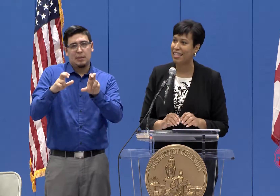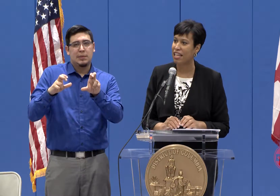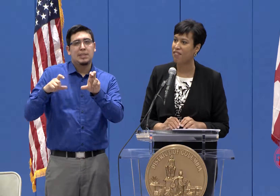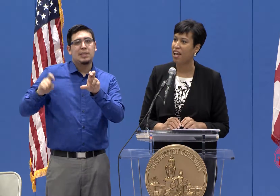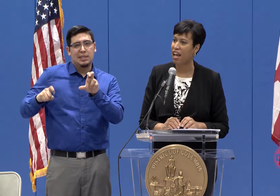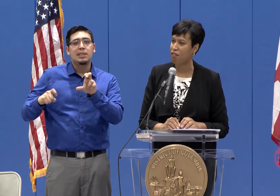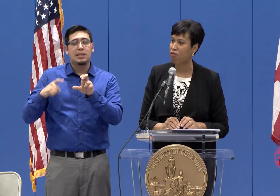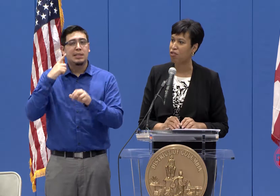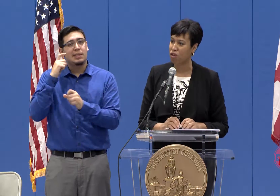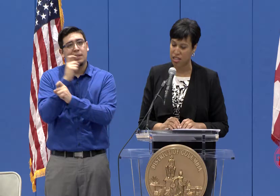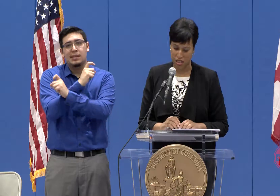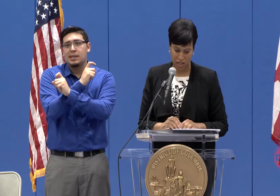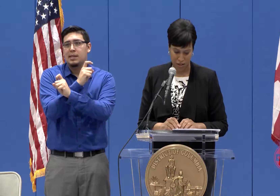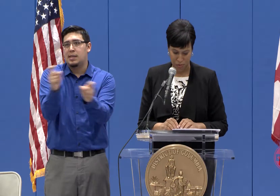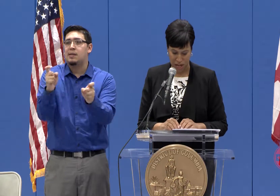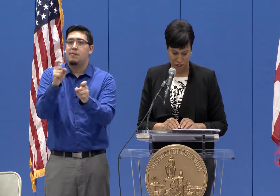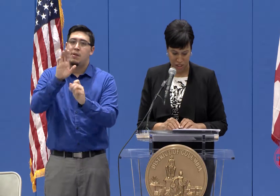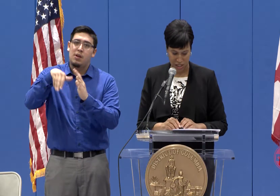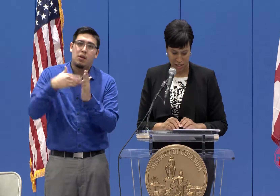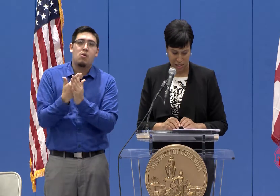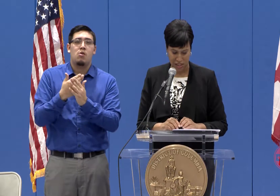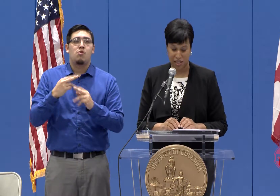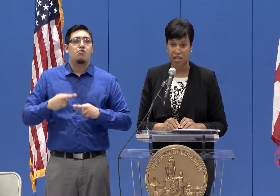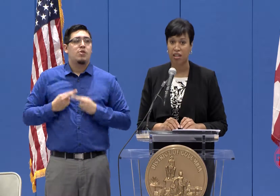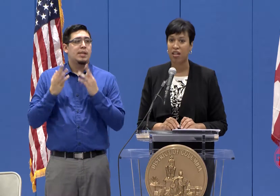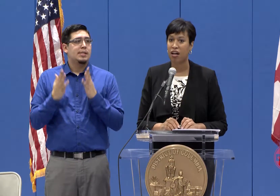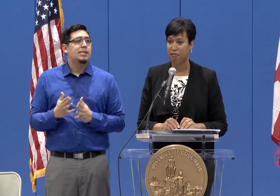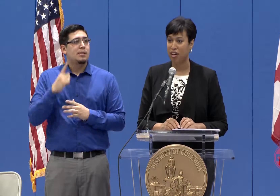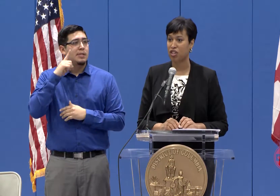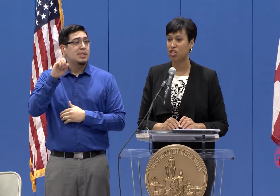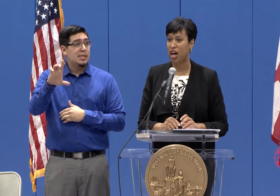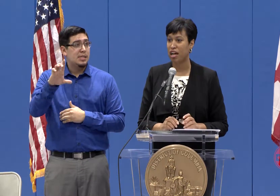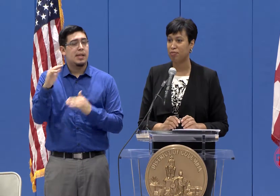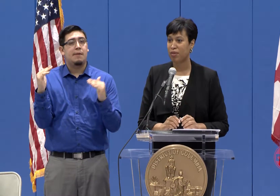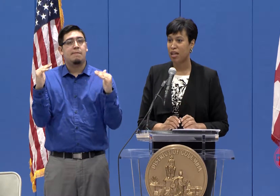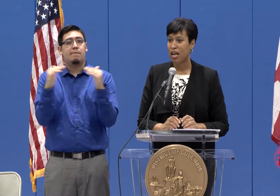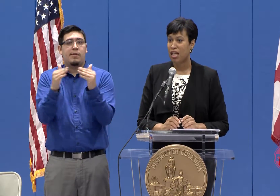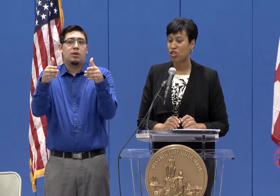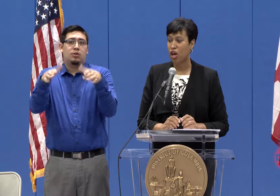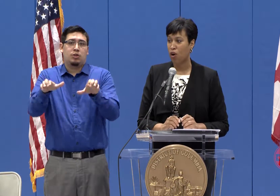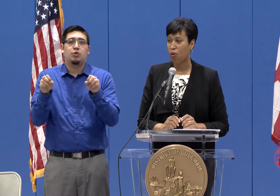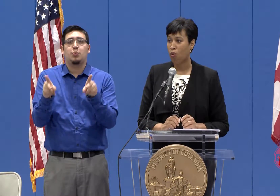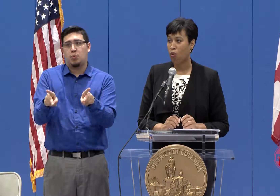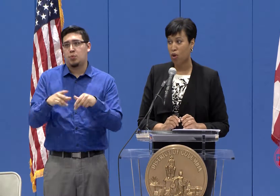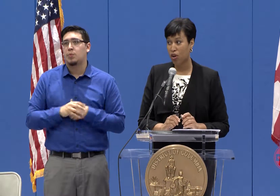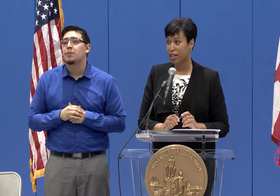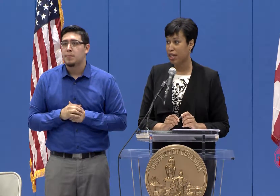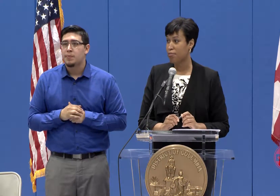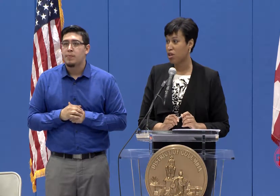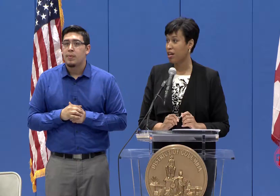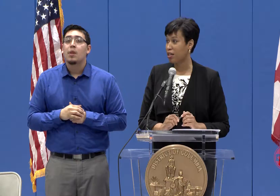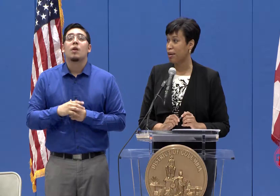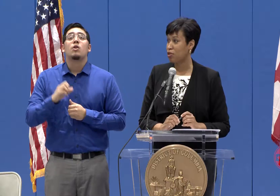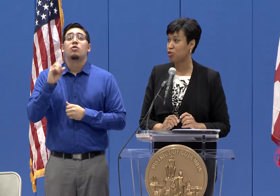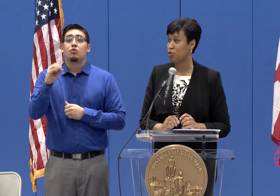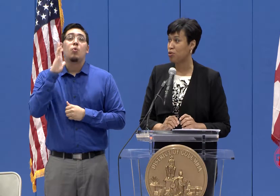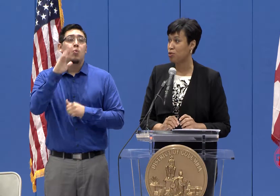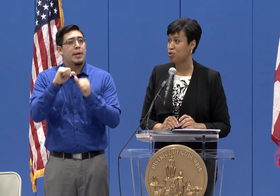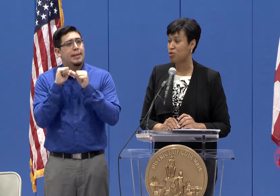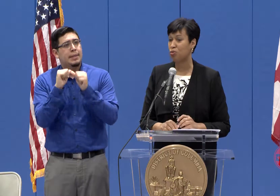GIVE EVERY RESIDENT OF WASHINGTON, D.C., A FAIR SHOT. SO WE'RE GOING TO KEEP TALKING ABOUT SCHOOLS.